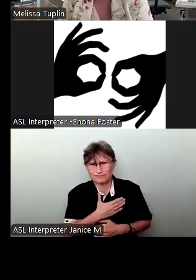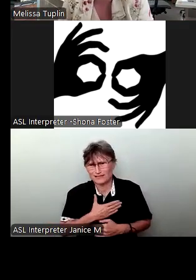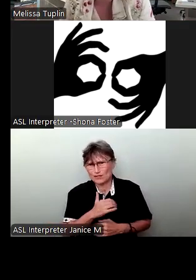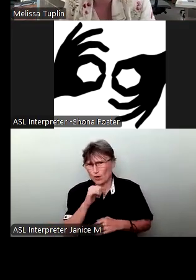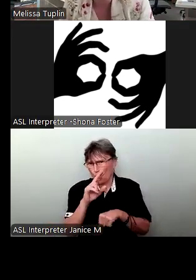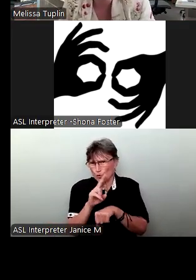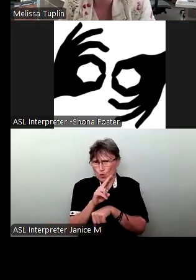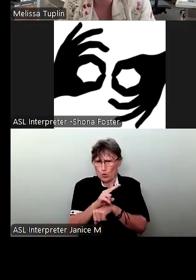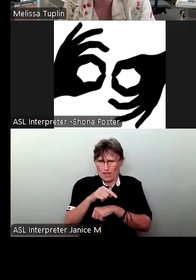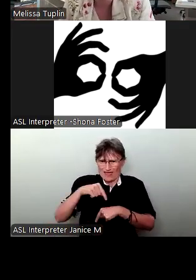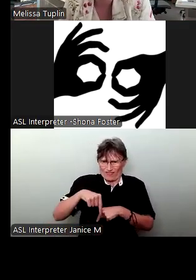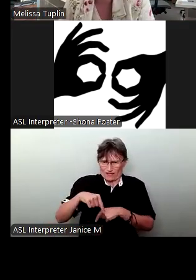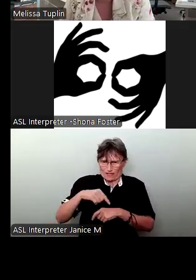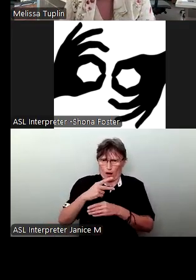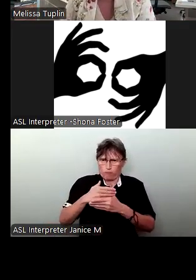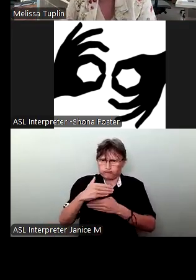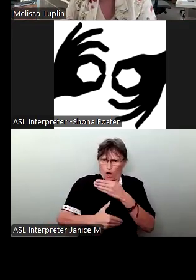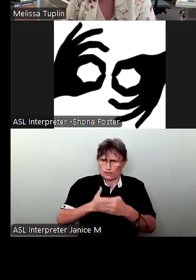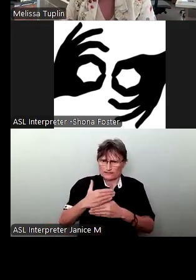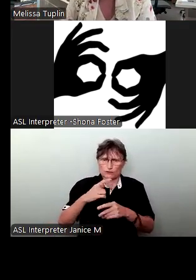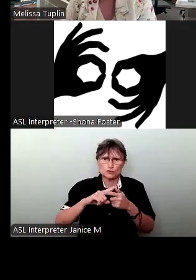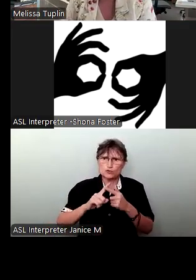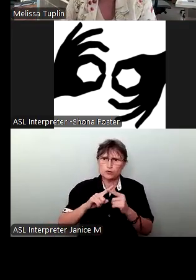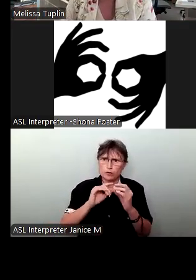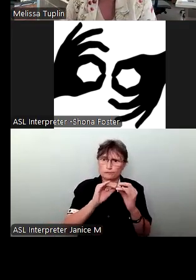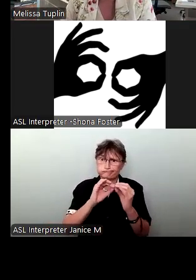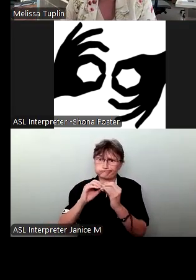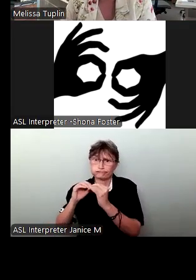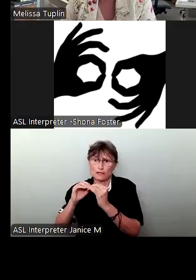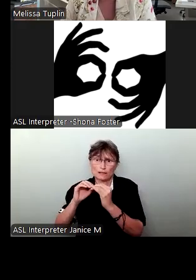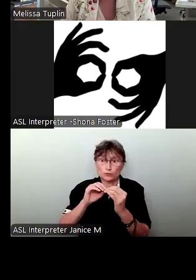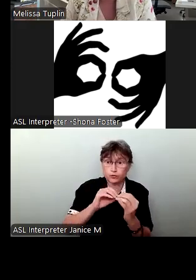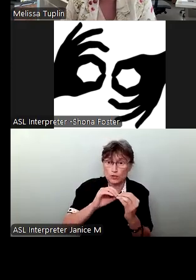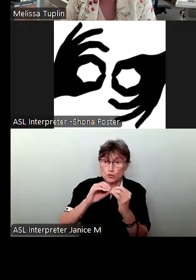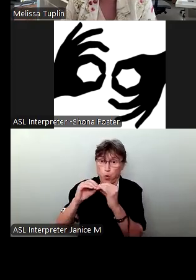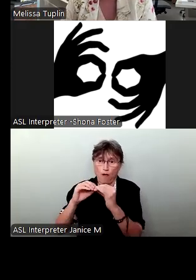we'll probably get 50 per cent of it. We are looking very, very closely at what you request